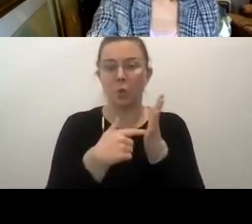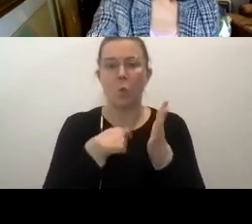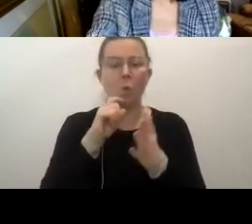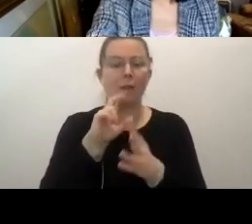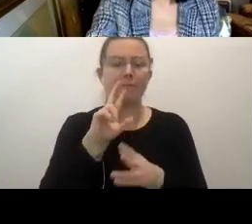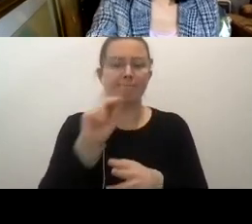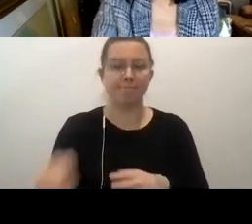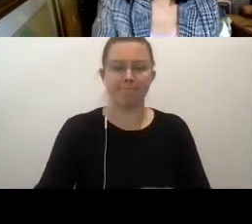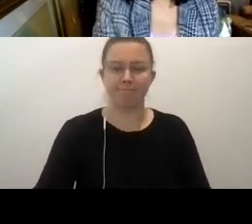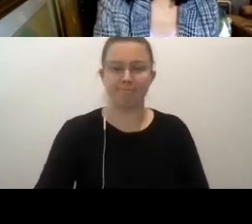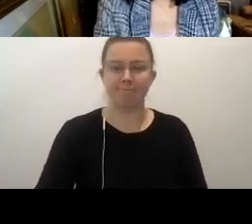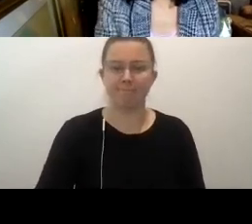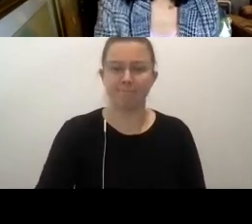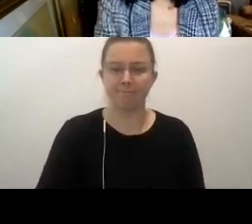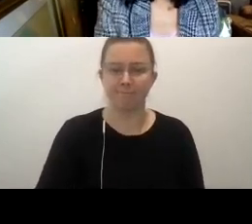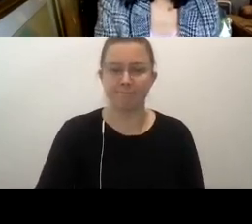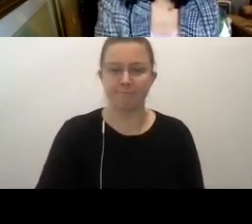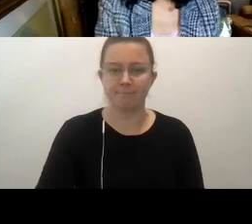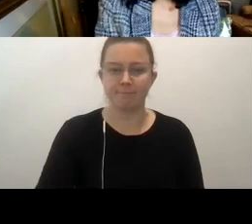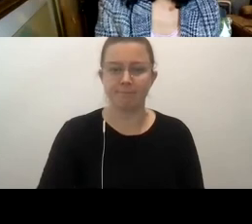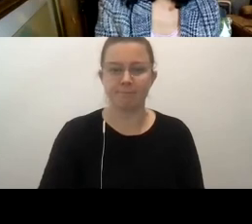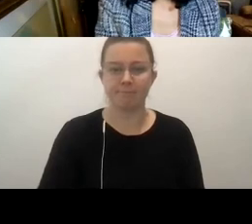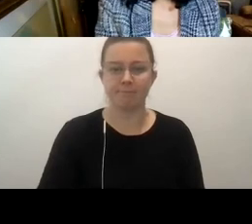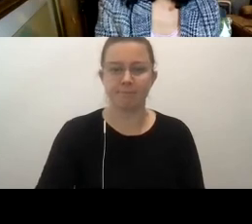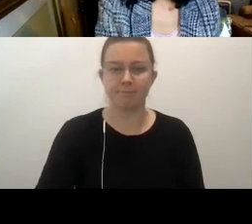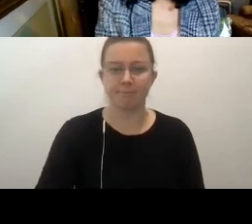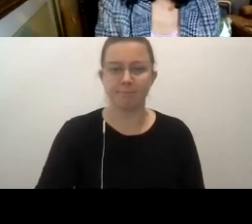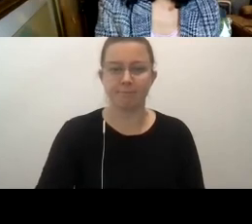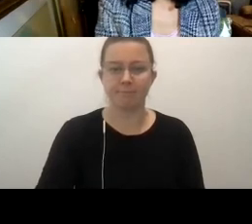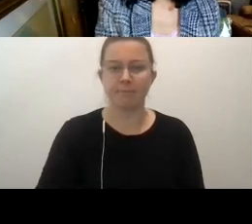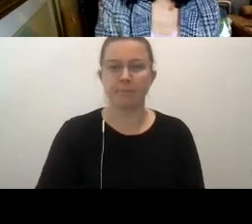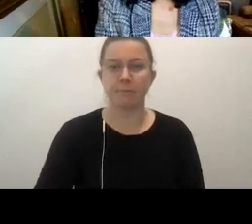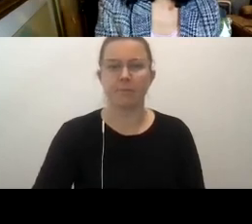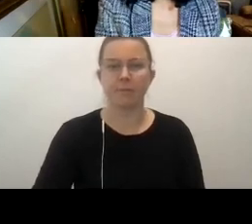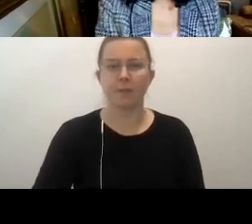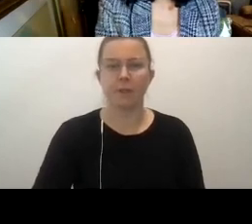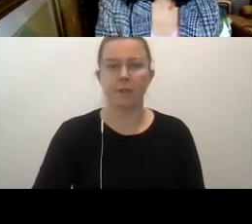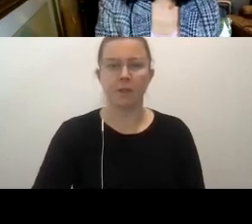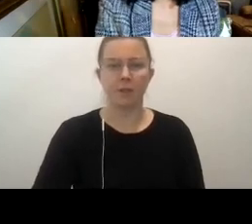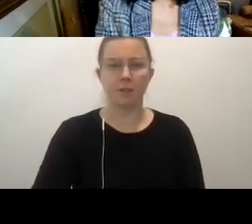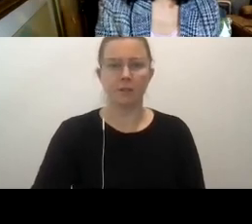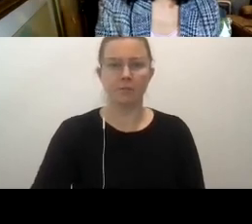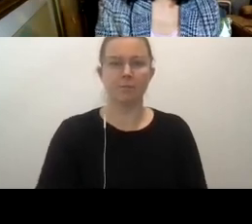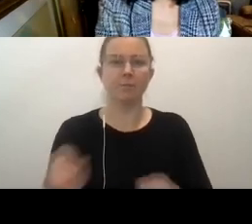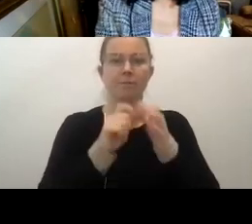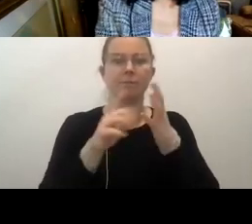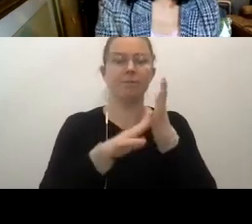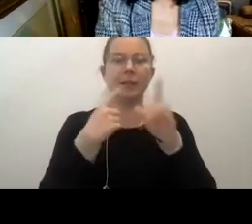loud in case you've missed them. So, Maxine is saying that being hard of hearing is exhausting